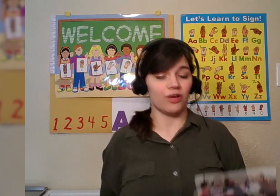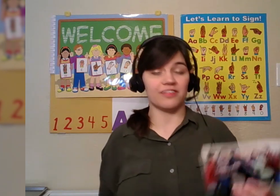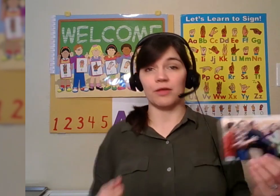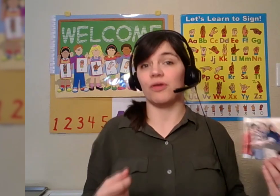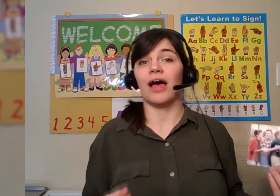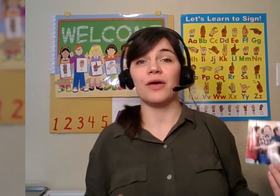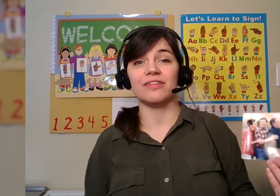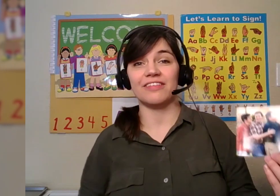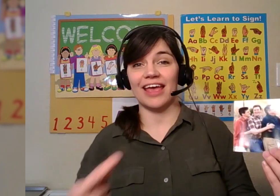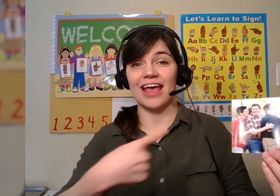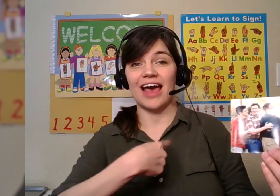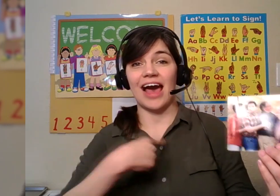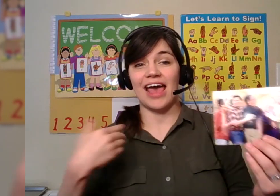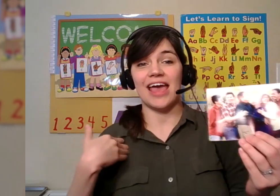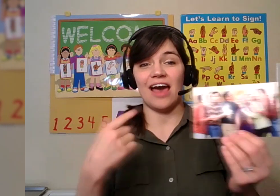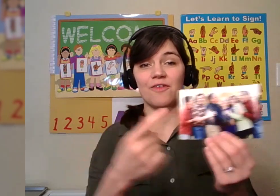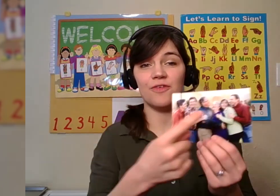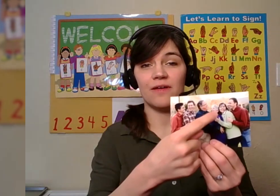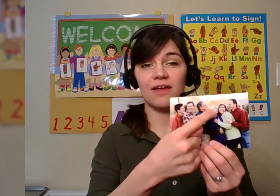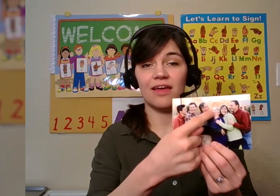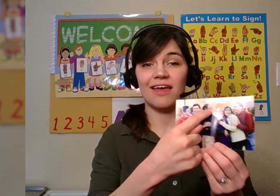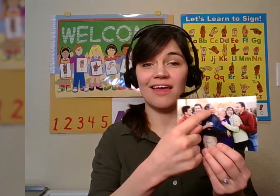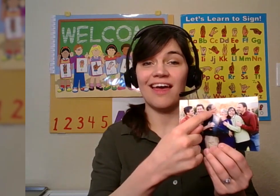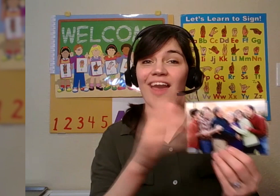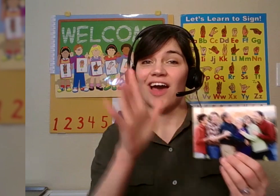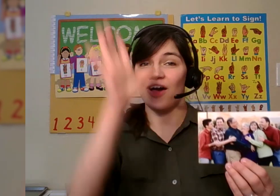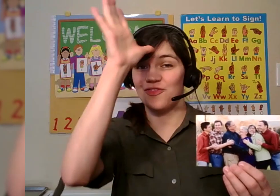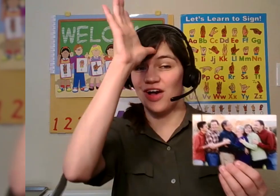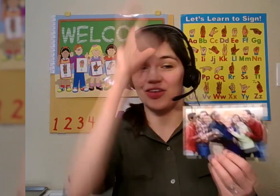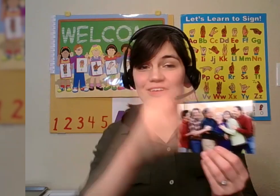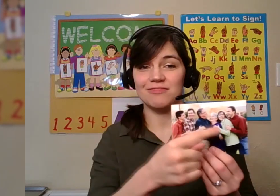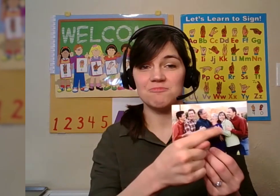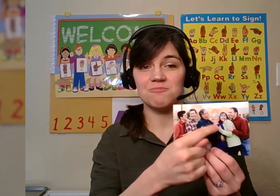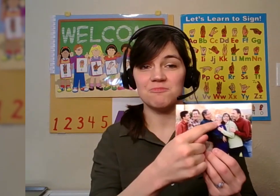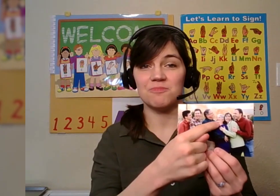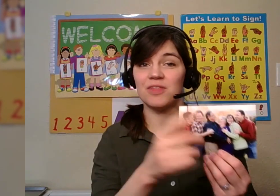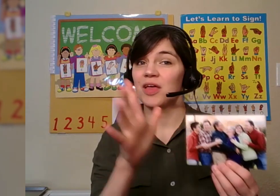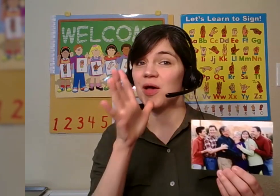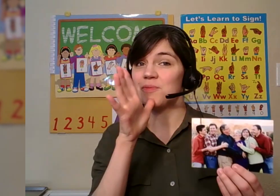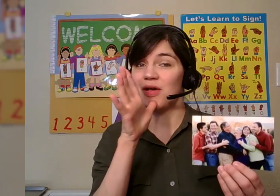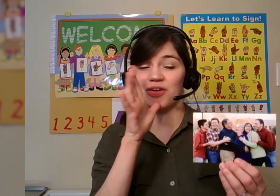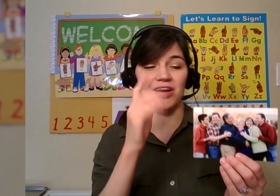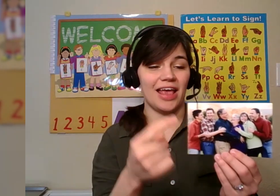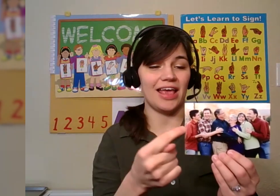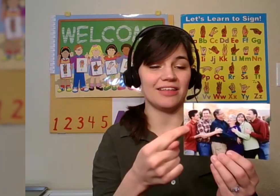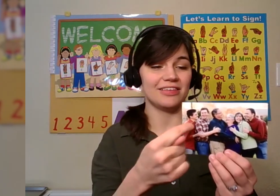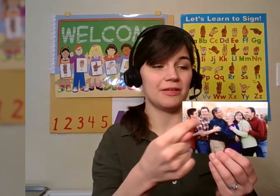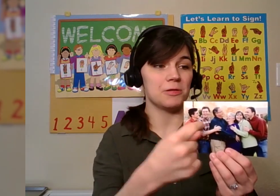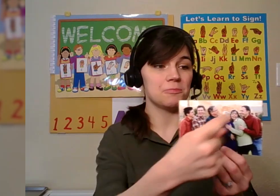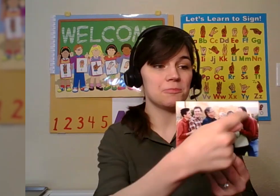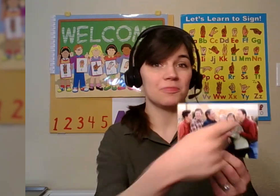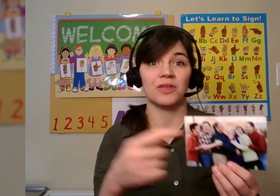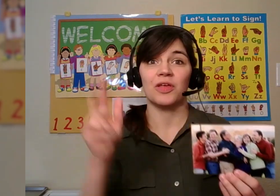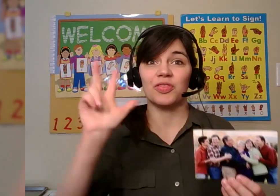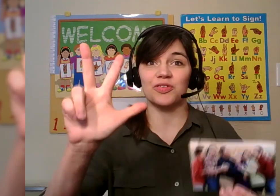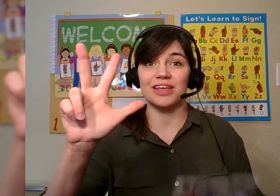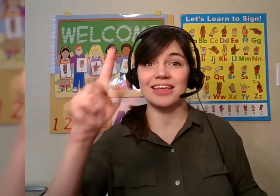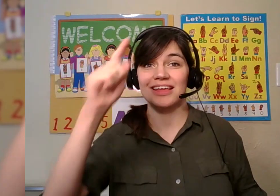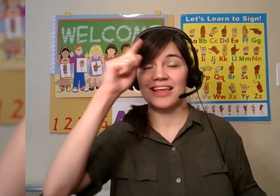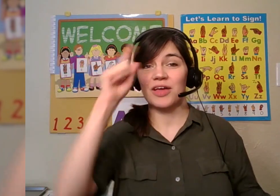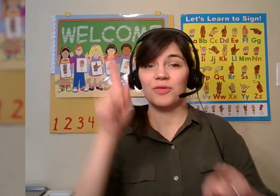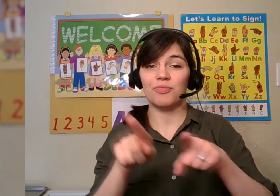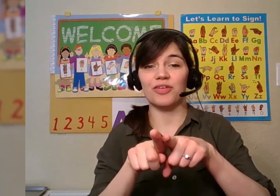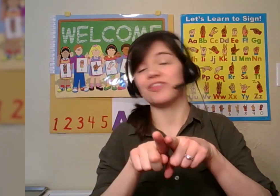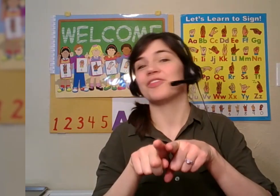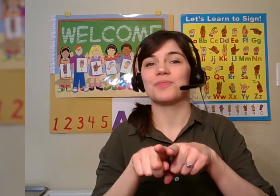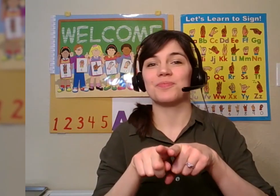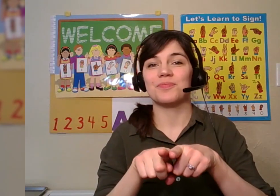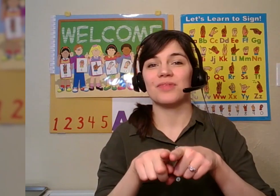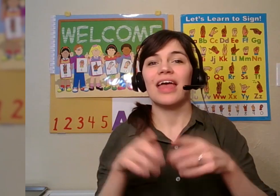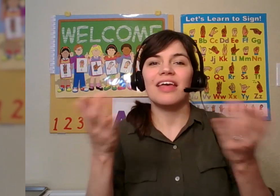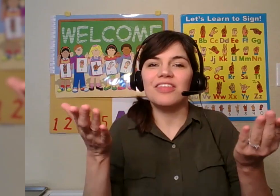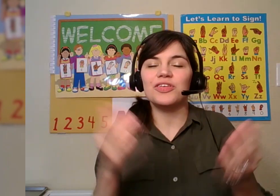example, I would say I have a father, a mother, and three brothers. And then you